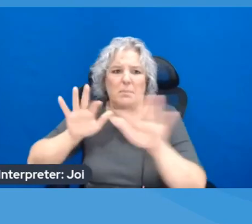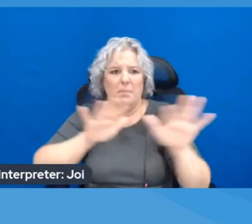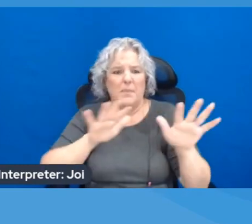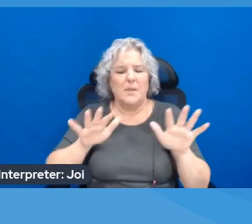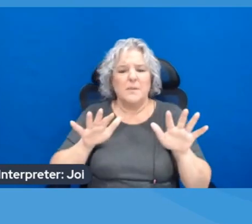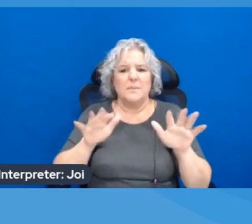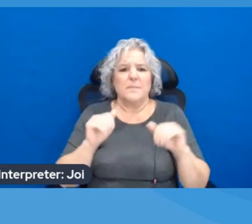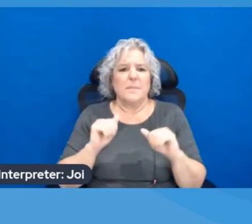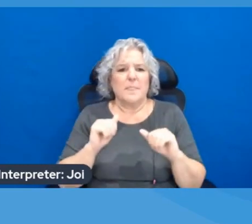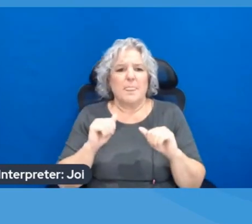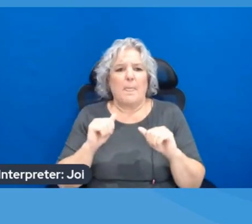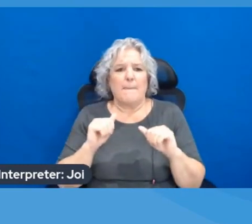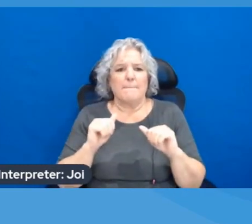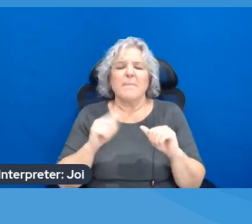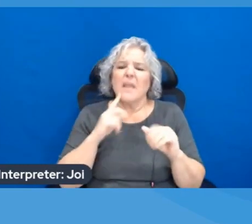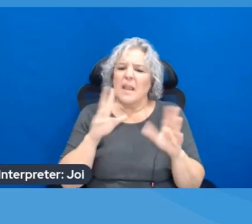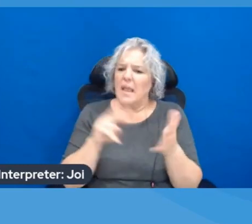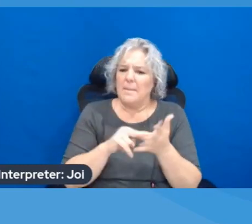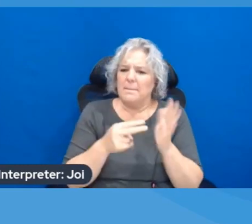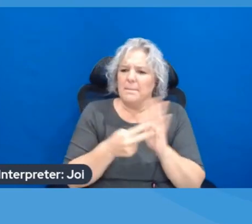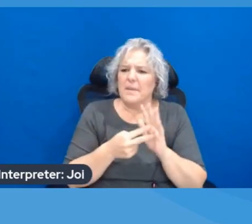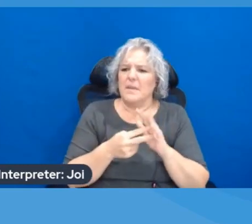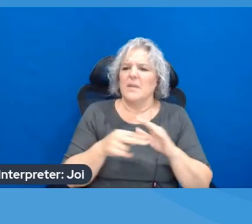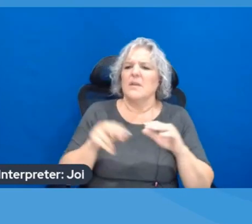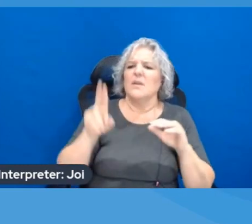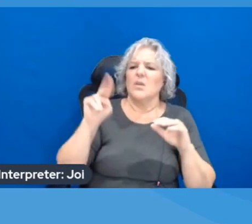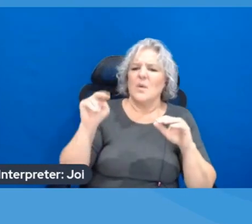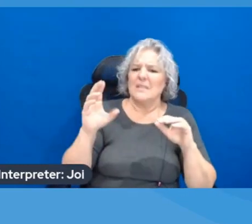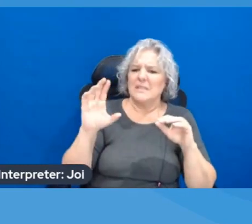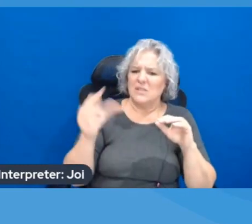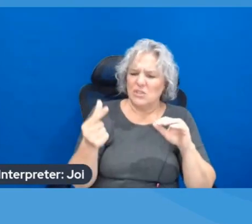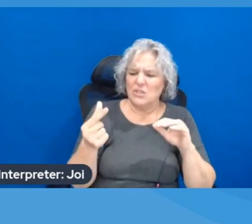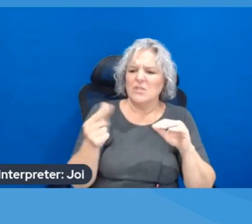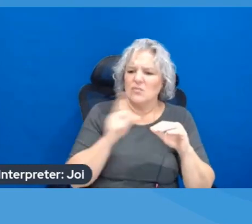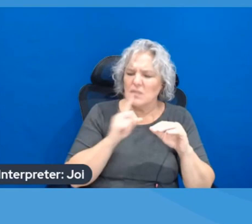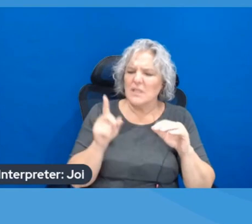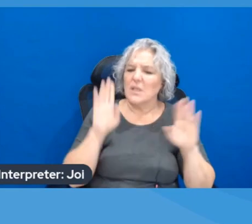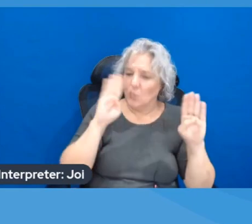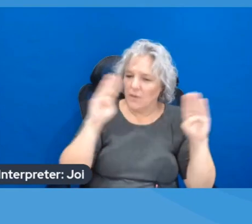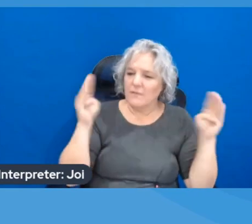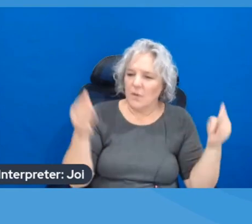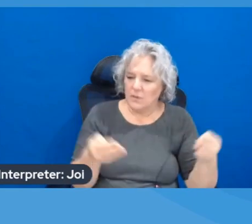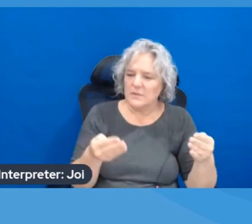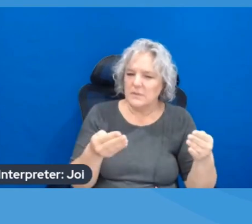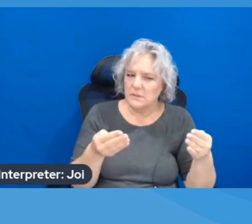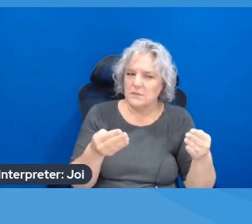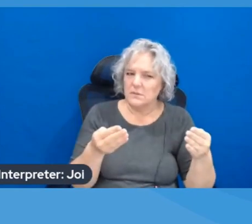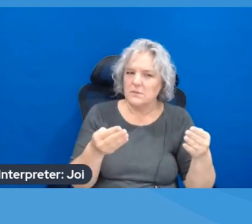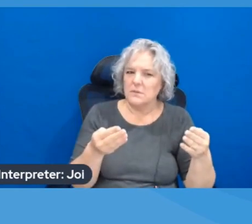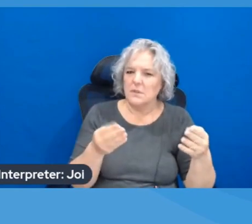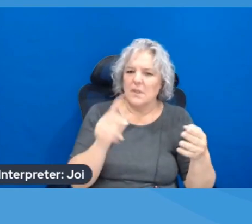in our project at UNCG we are really centering our TA approaches